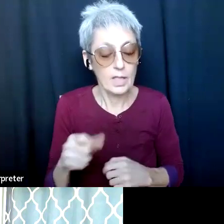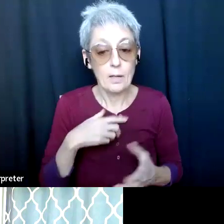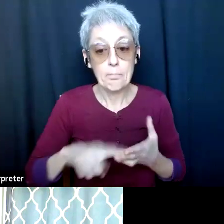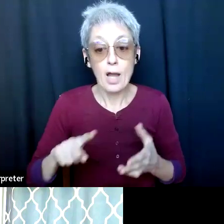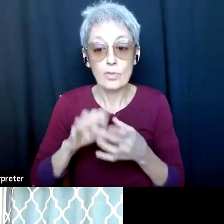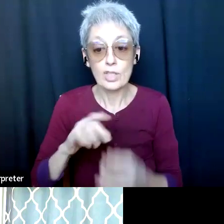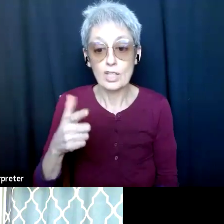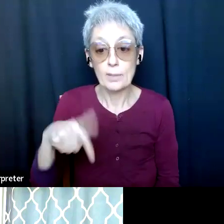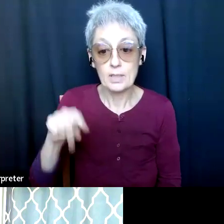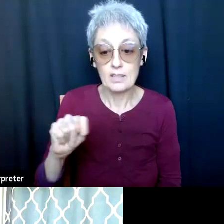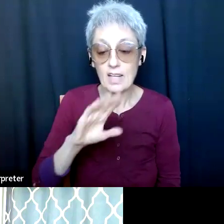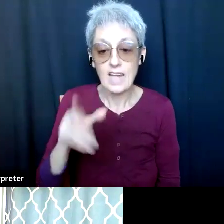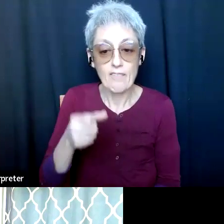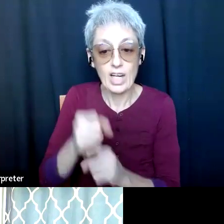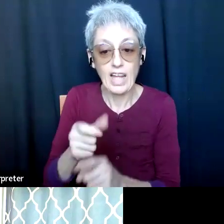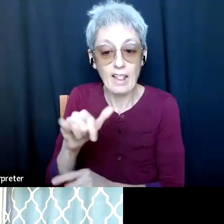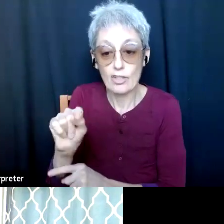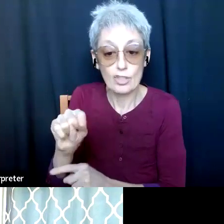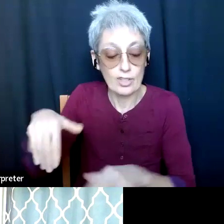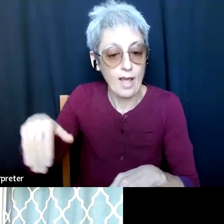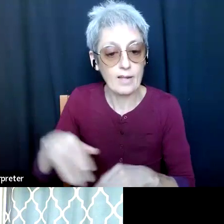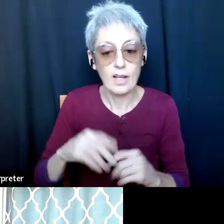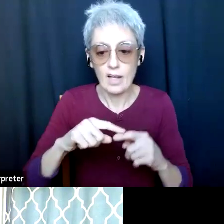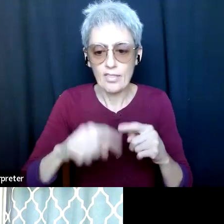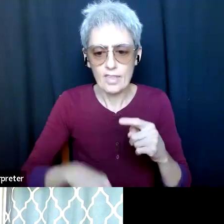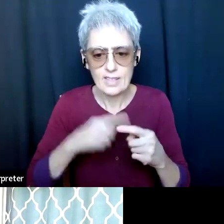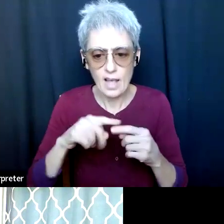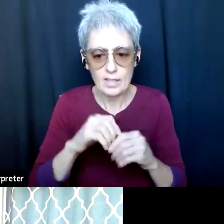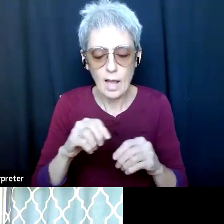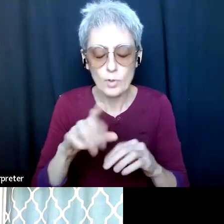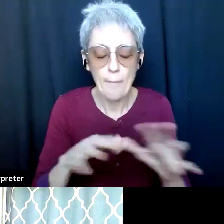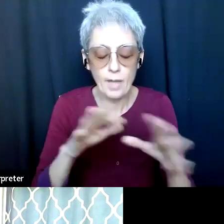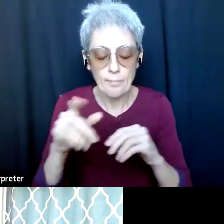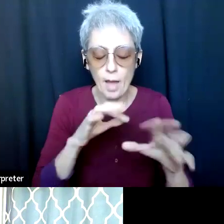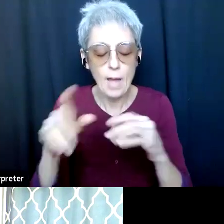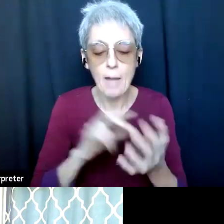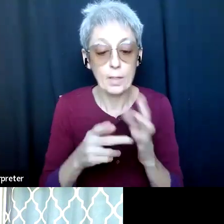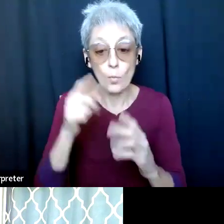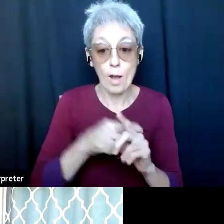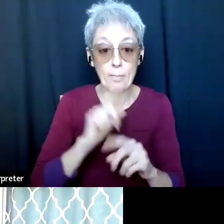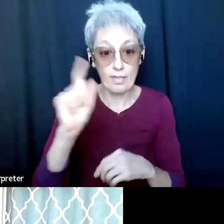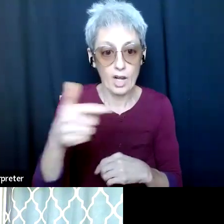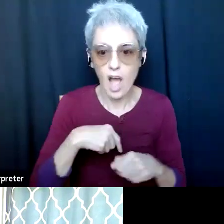and after a month they come back and they say, I can't hear very well. The device doesn't work.